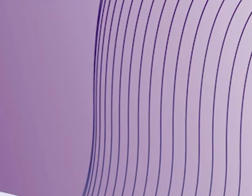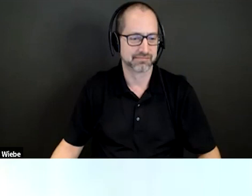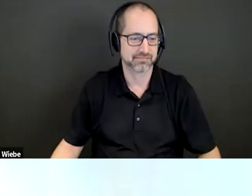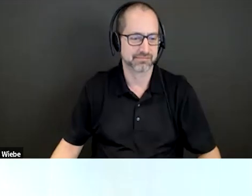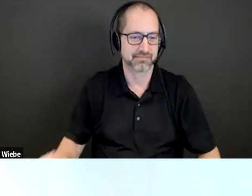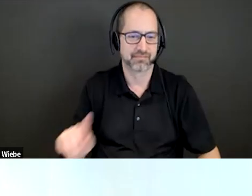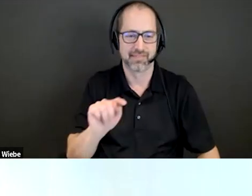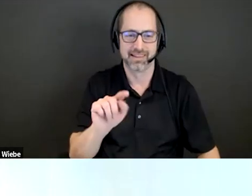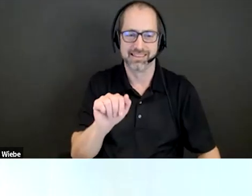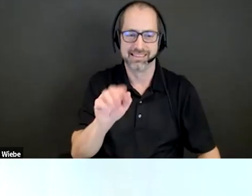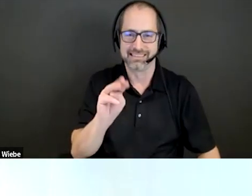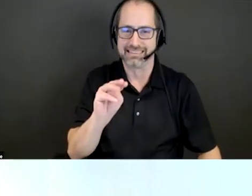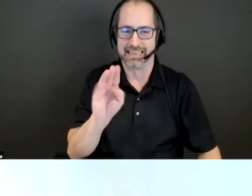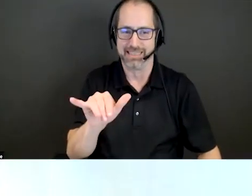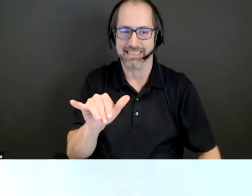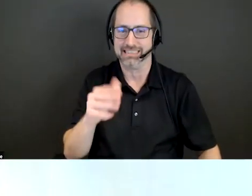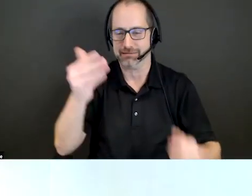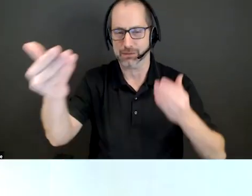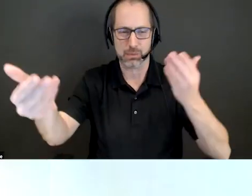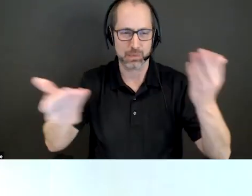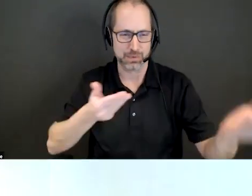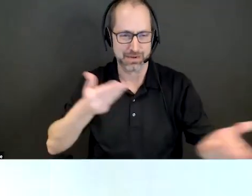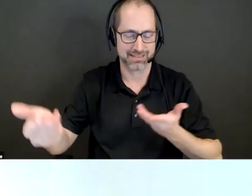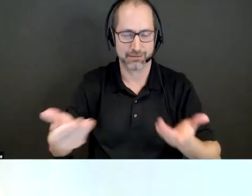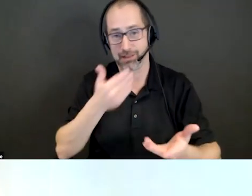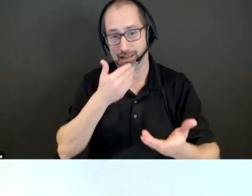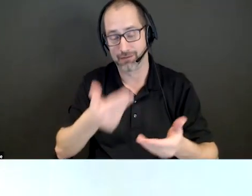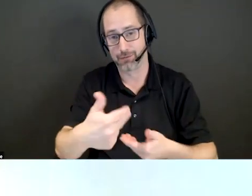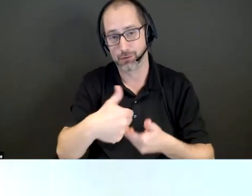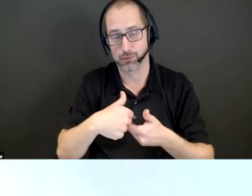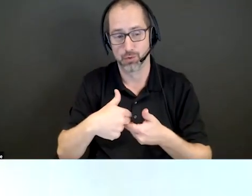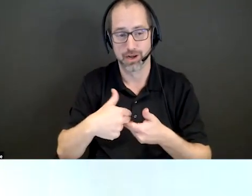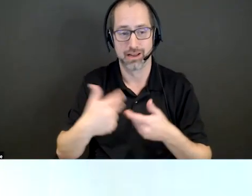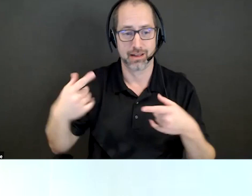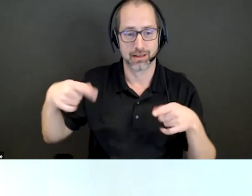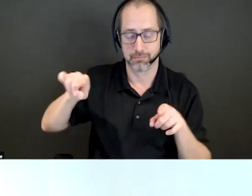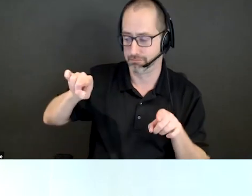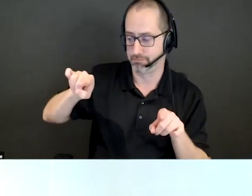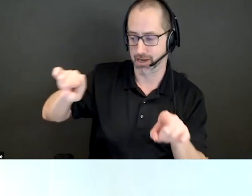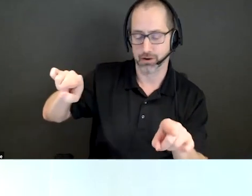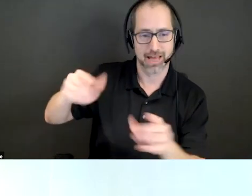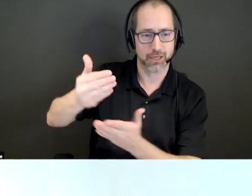Welcome and thank you for joining us in Parallel Session One. I am going to give